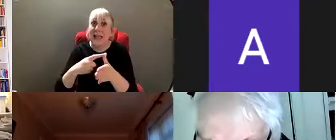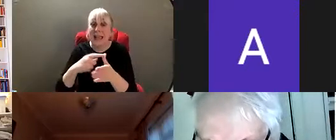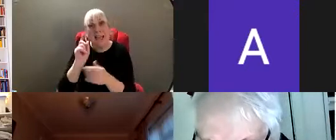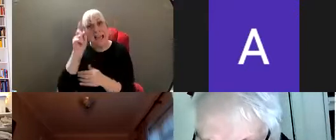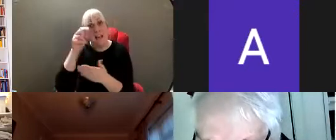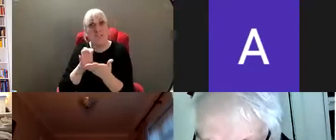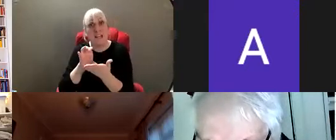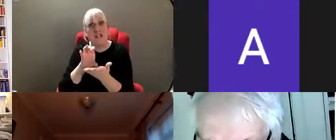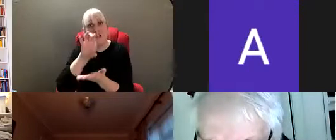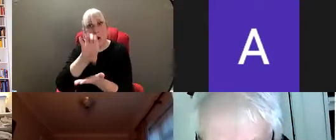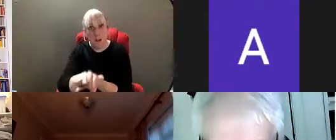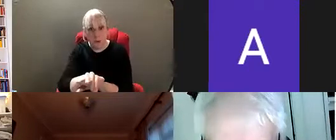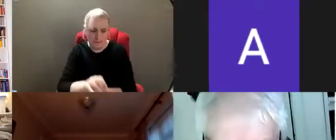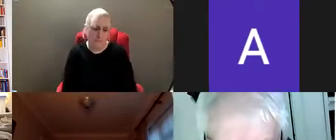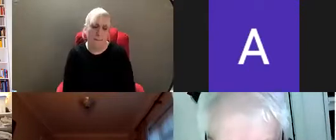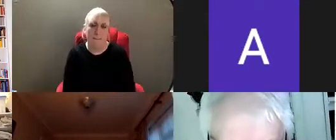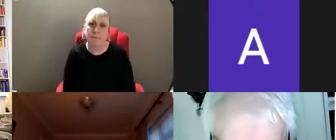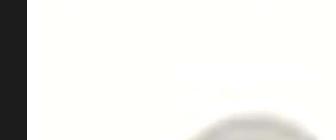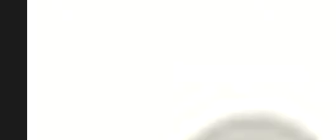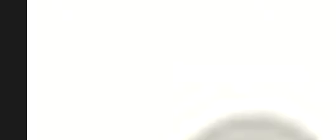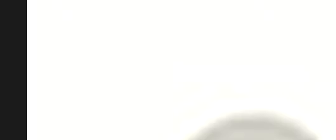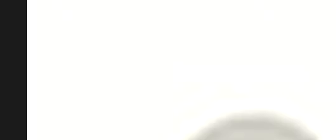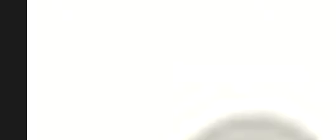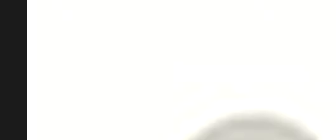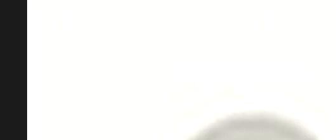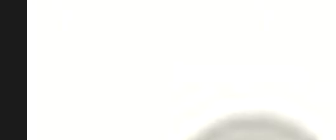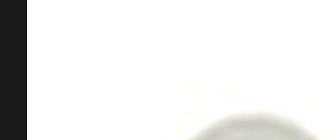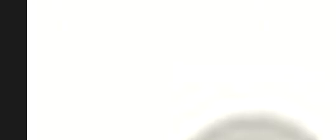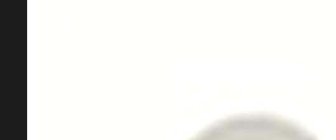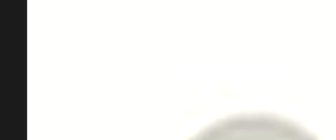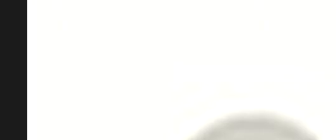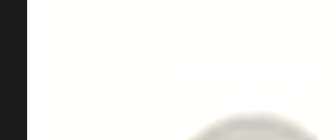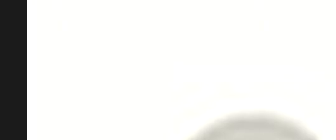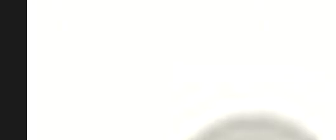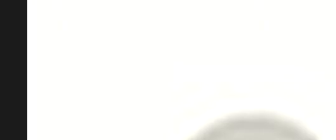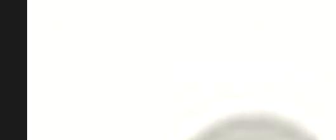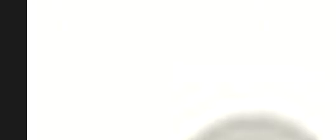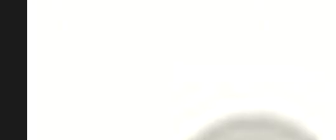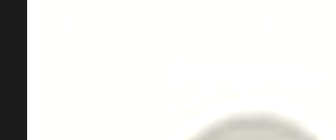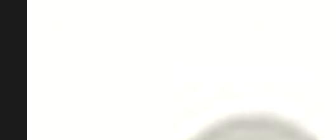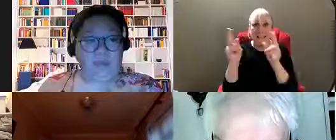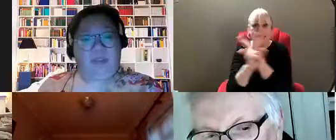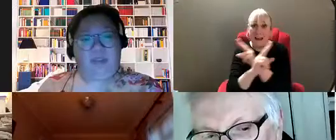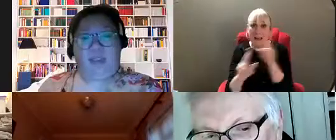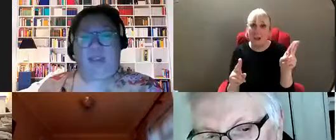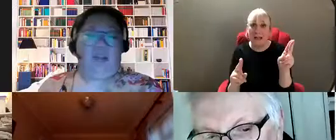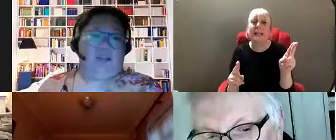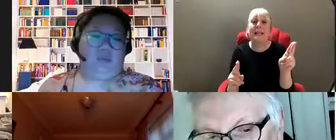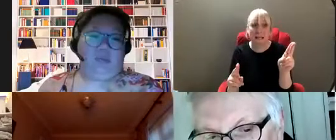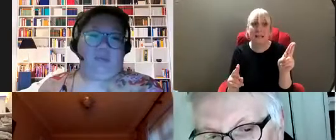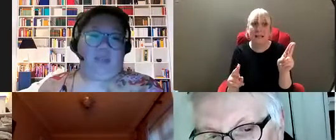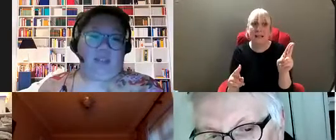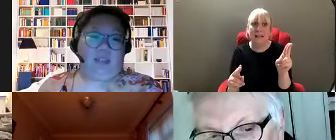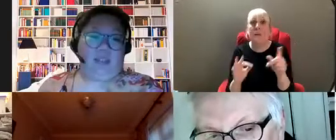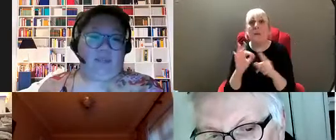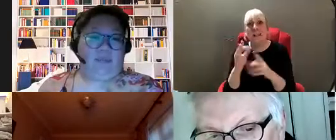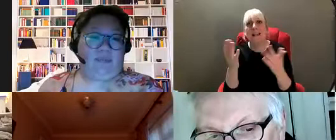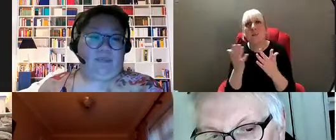ryan has created and exhibited artwork internationally especially in europe and asia